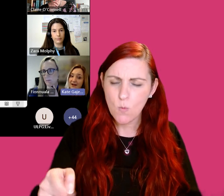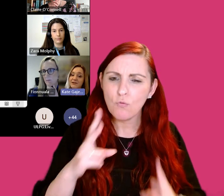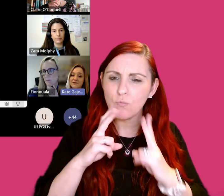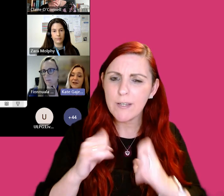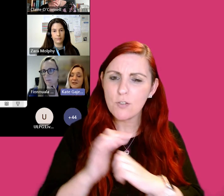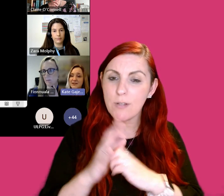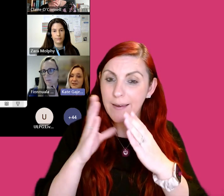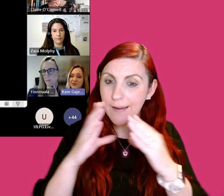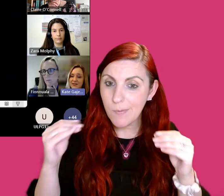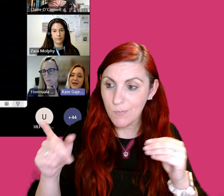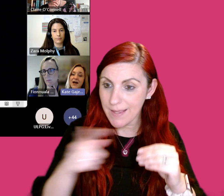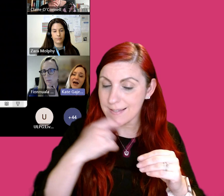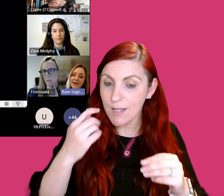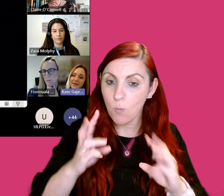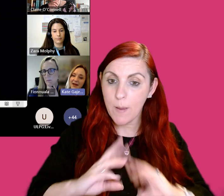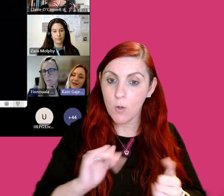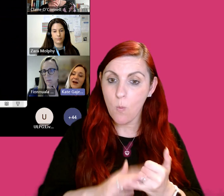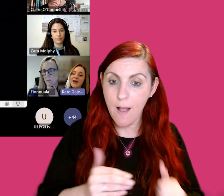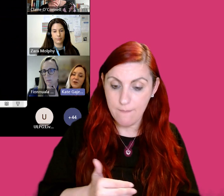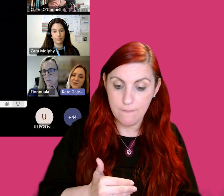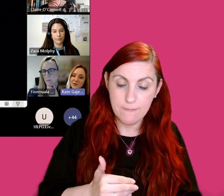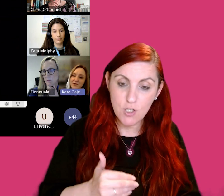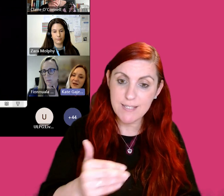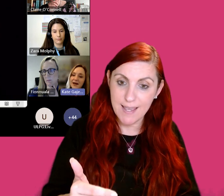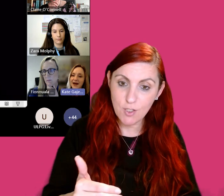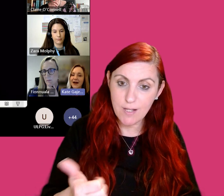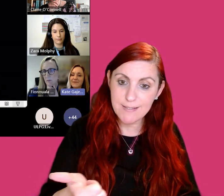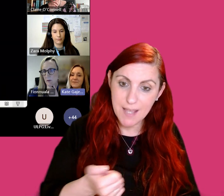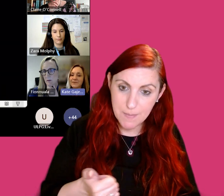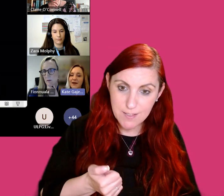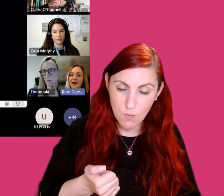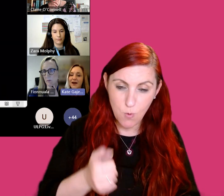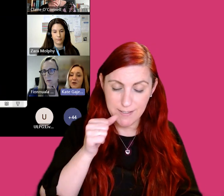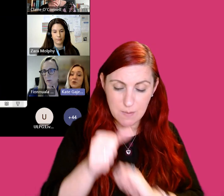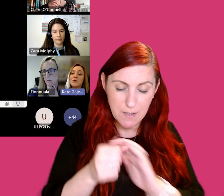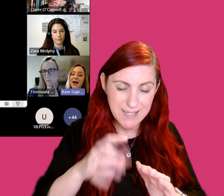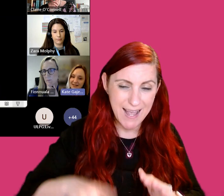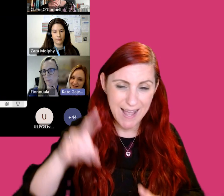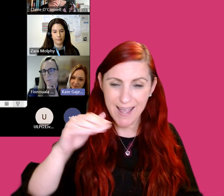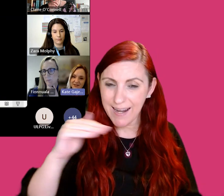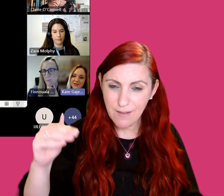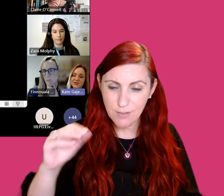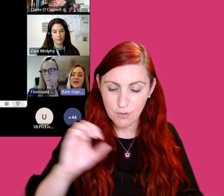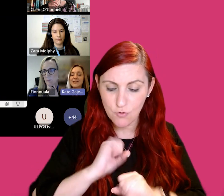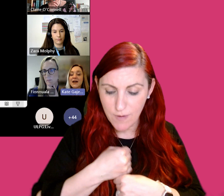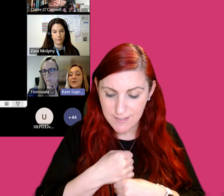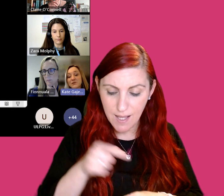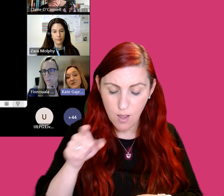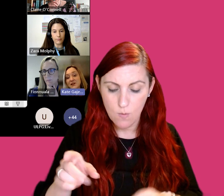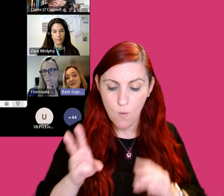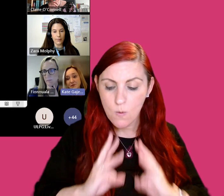levels of diabetes distress and then those women um uh who had diabetes distress there was observed